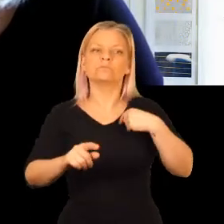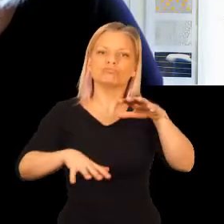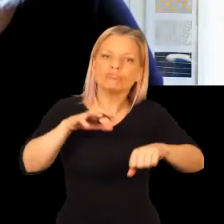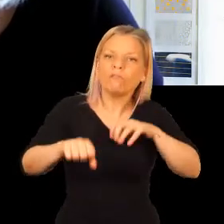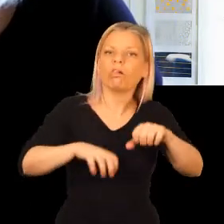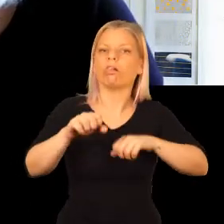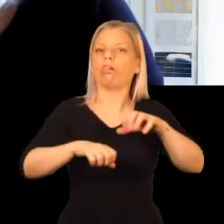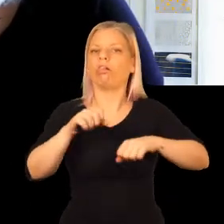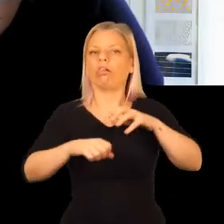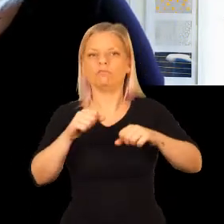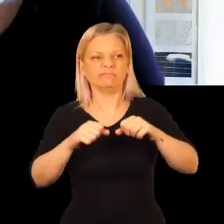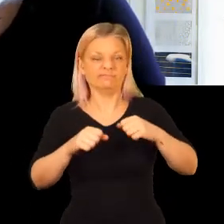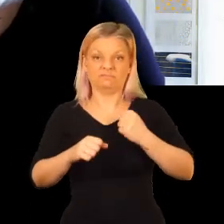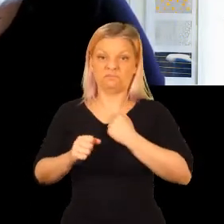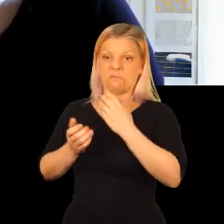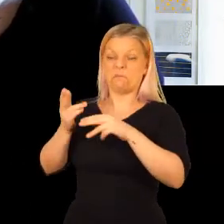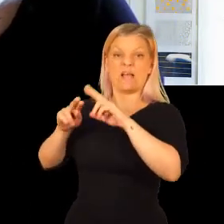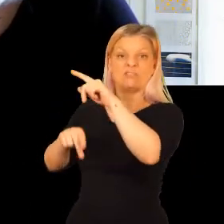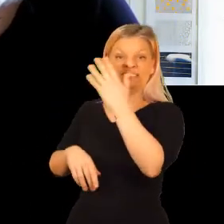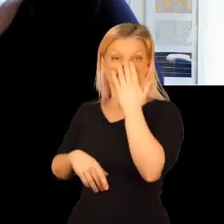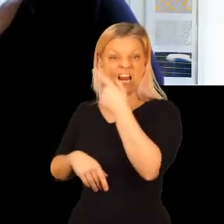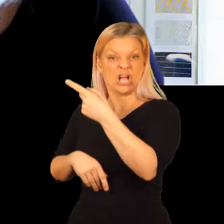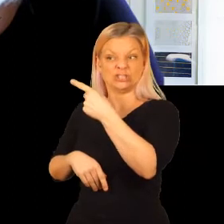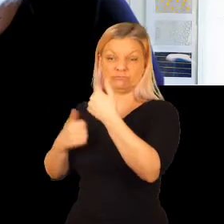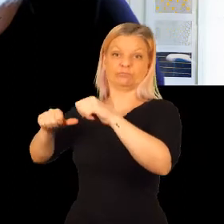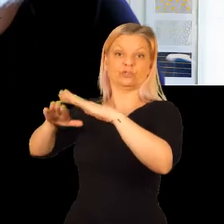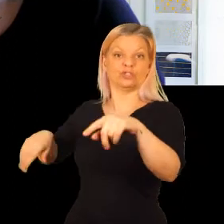the struggles of the fact that my parents were teenagers when they had children and i started